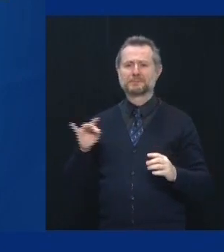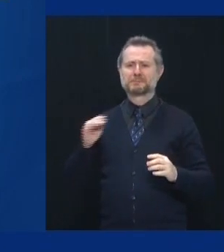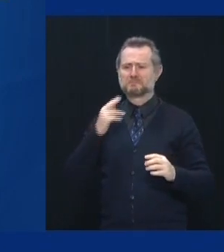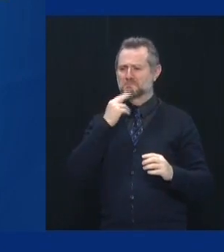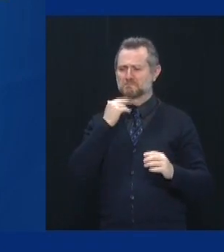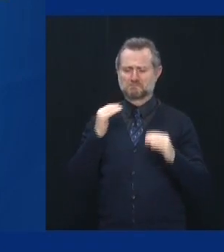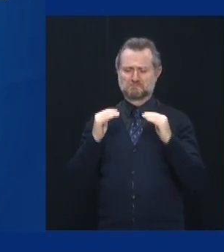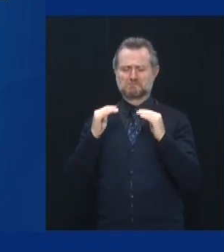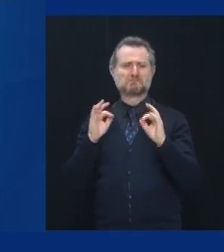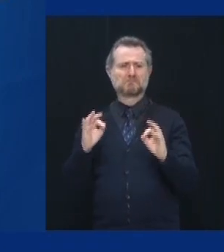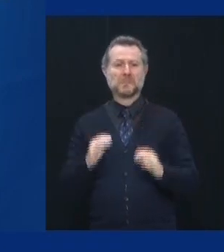NEW YORK CITY HEALTH AND